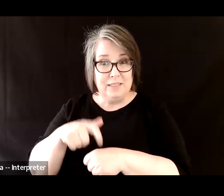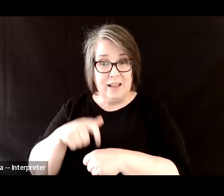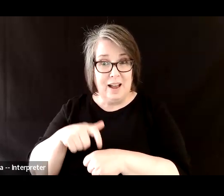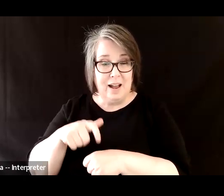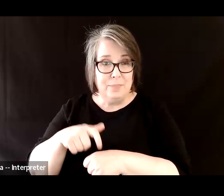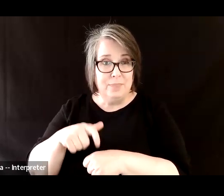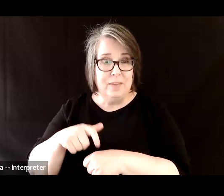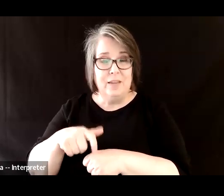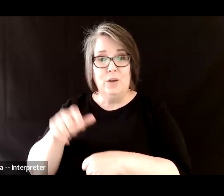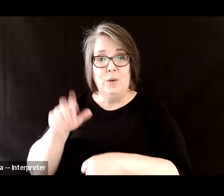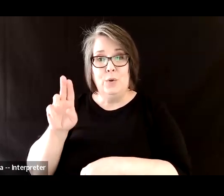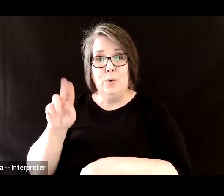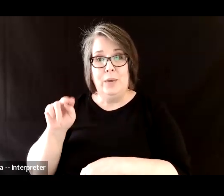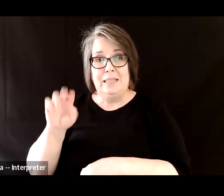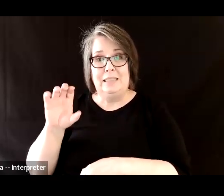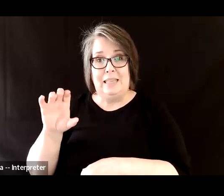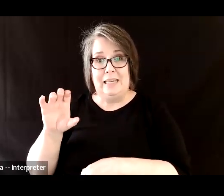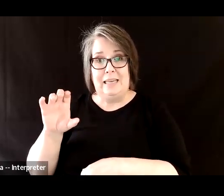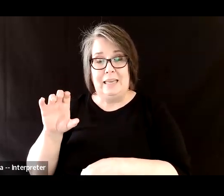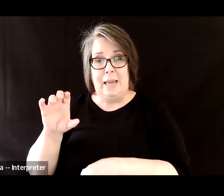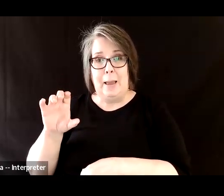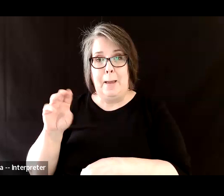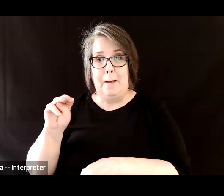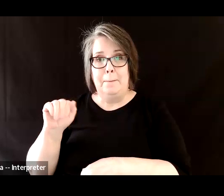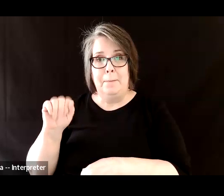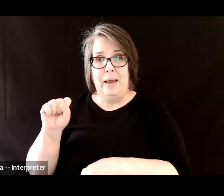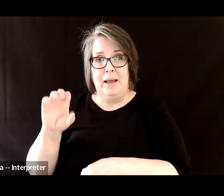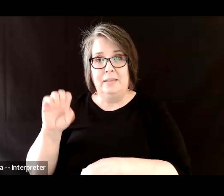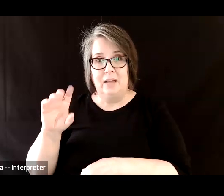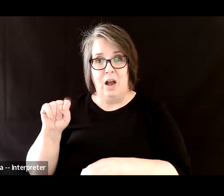had the even seem Escotto VAMC's all in the suit and stuff and